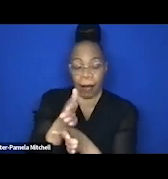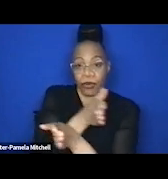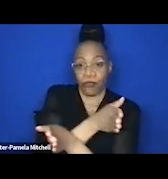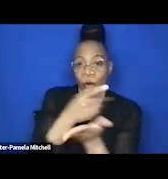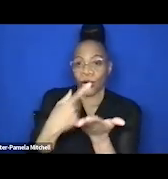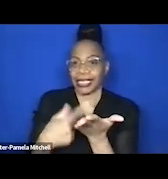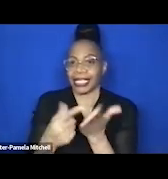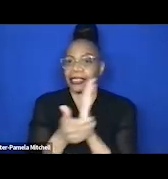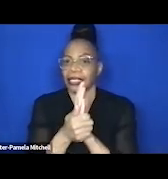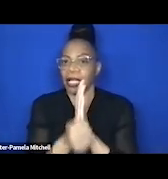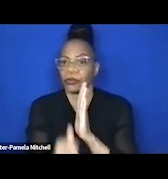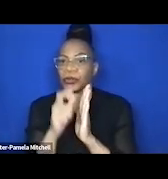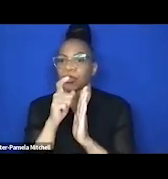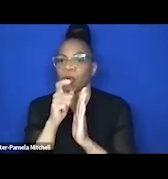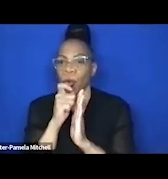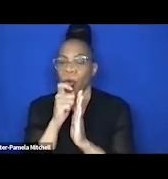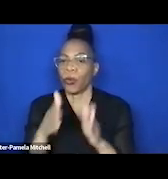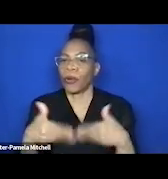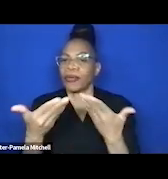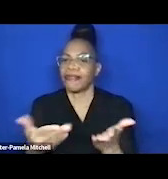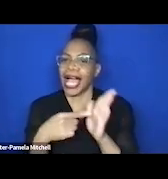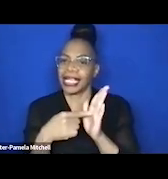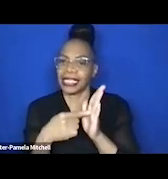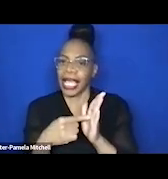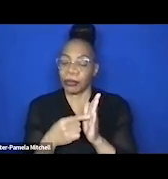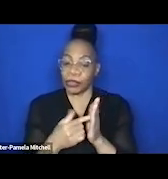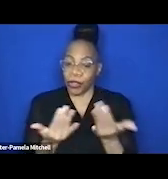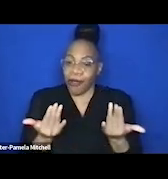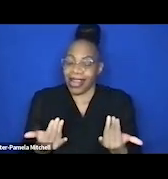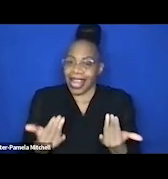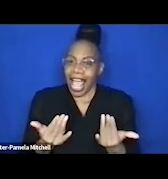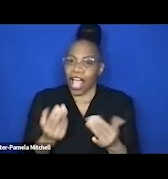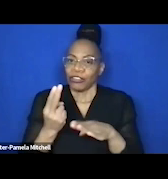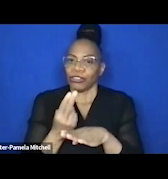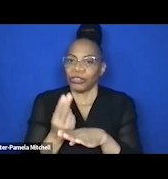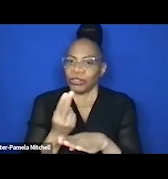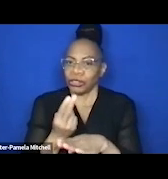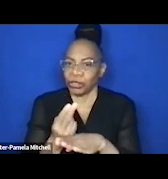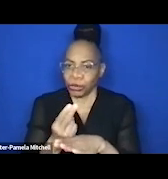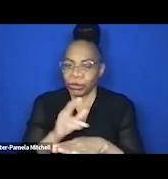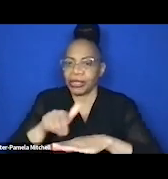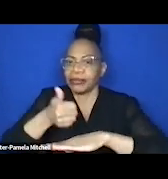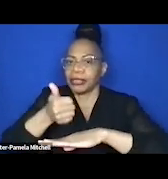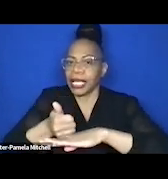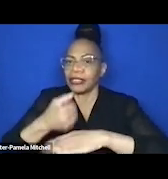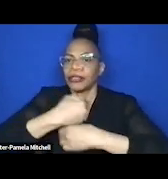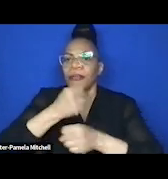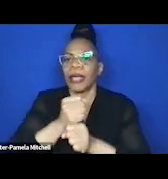and providing really practical examples, I would just like to kind of take this time just to do a little bit of level setting, just to make sure we all understand the role of,